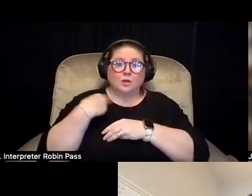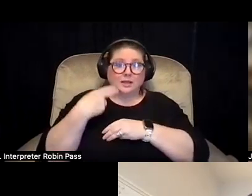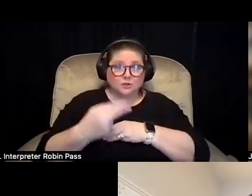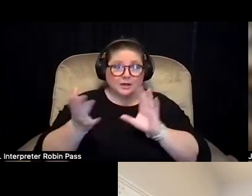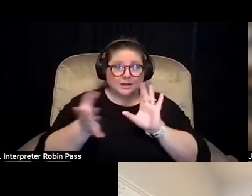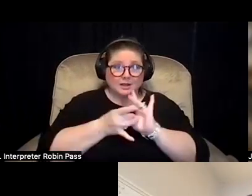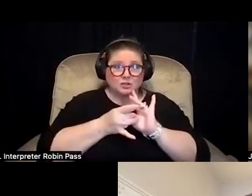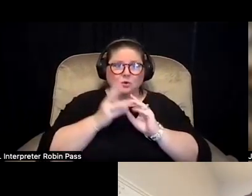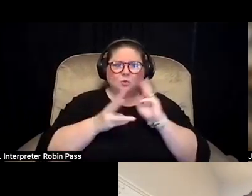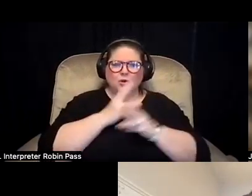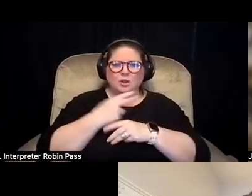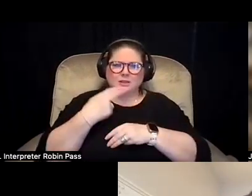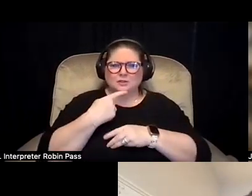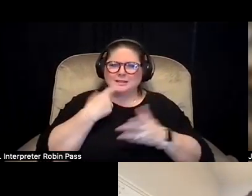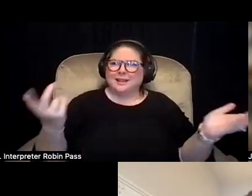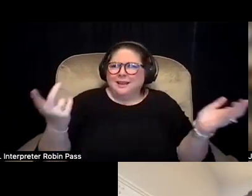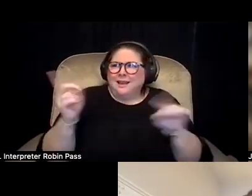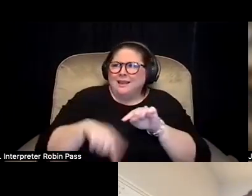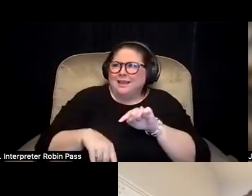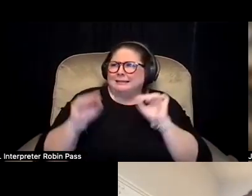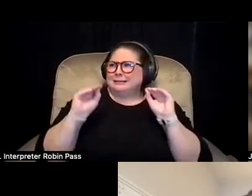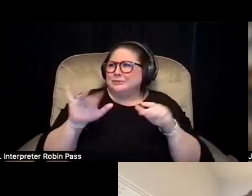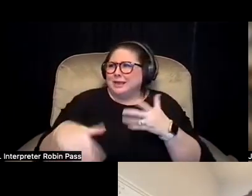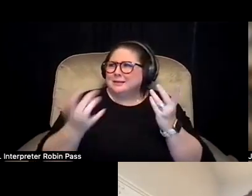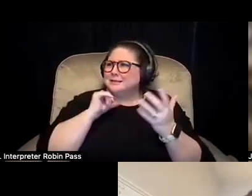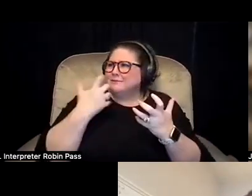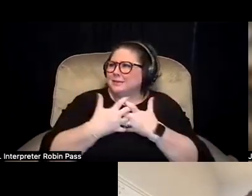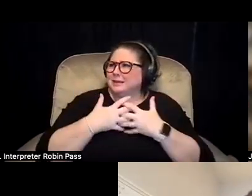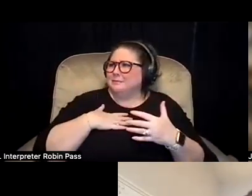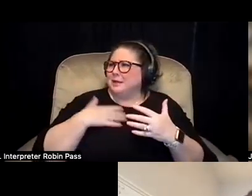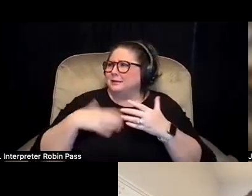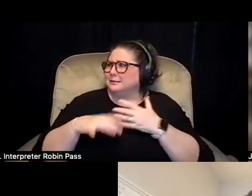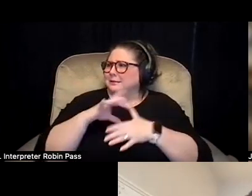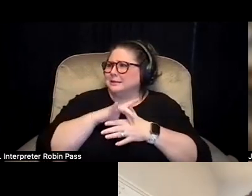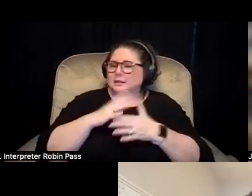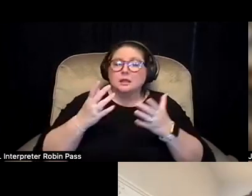are like i can't teach this or it doesn't fit in my context but like it does and so finding ways to